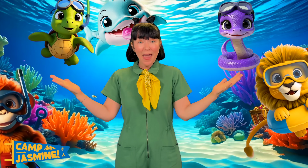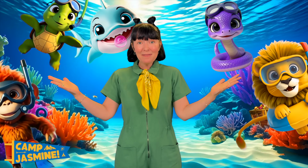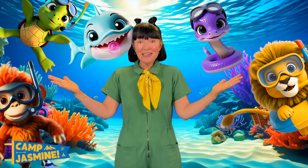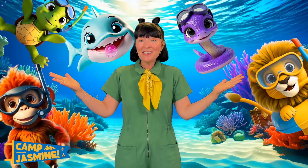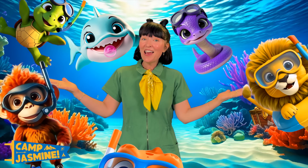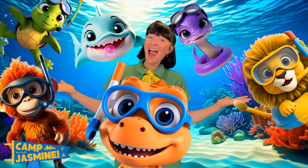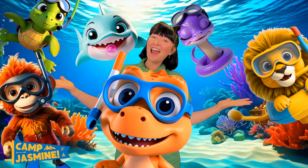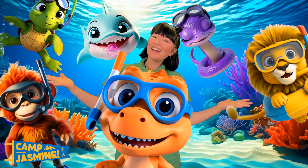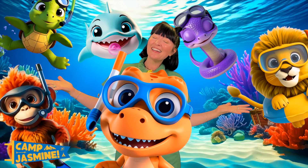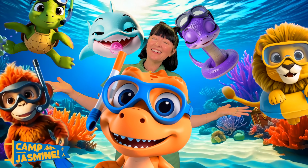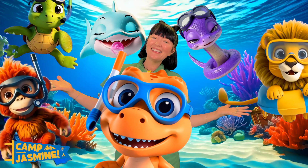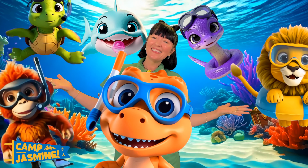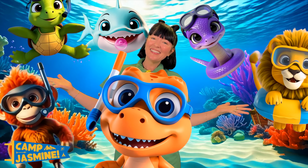Baby shark!